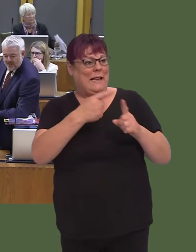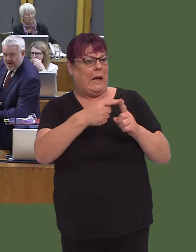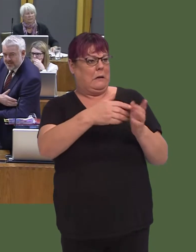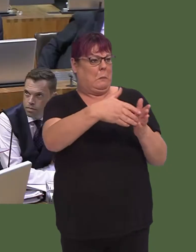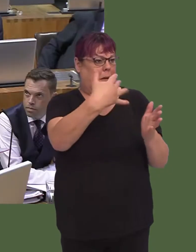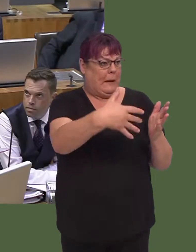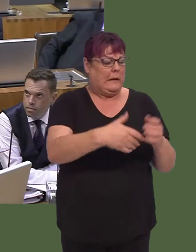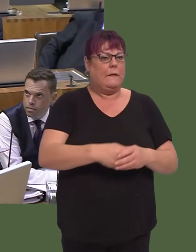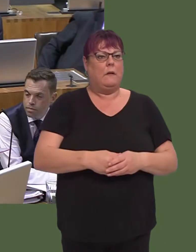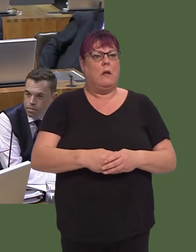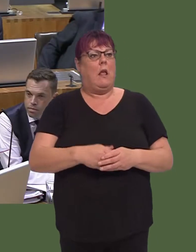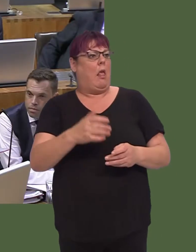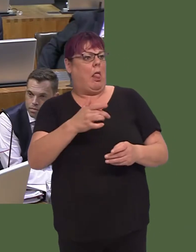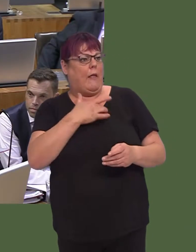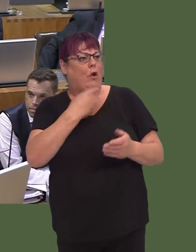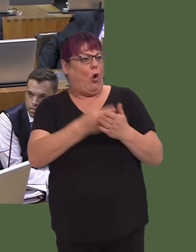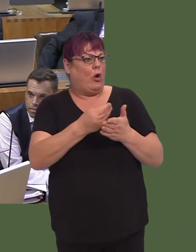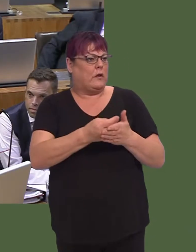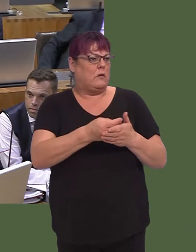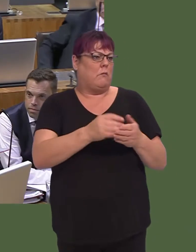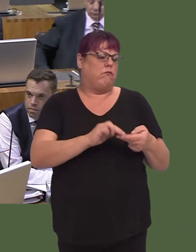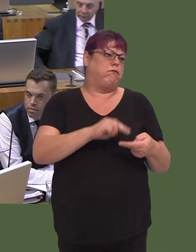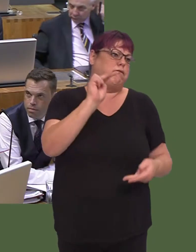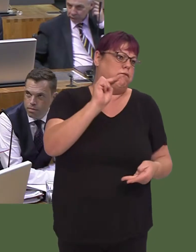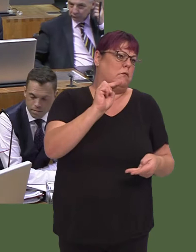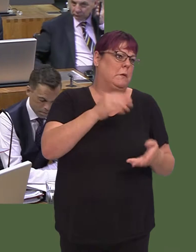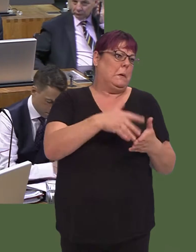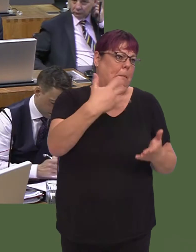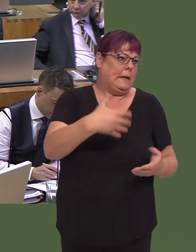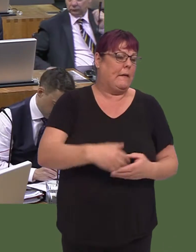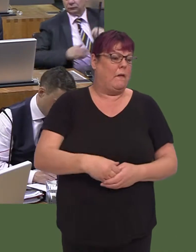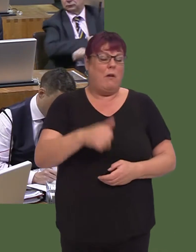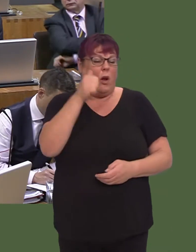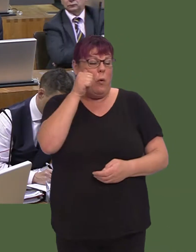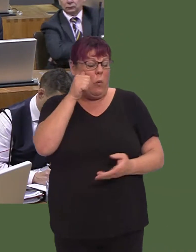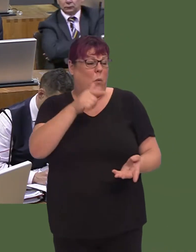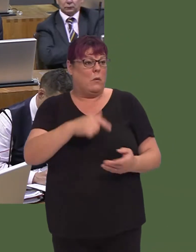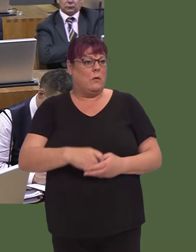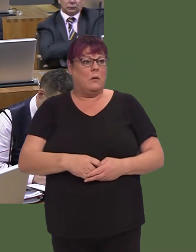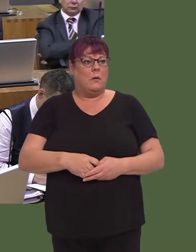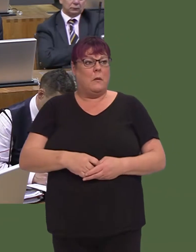The reality is the tax rates are higher, the cost of living is higher. Knowing Ireland as I do, I know that is the case.